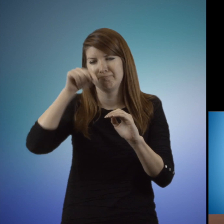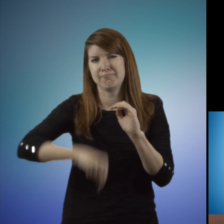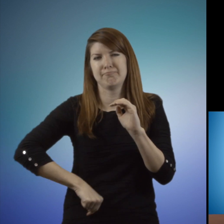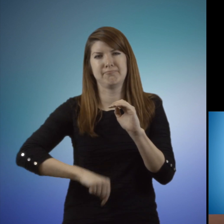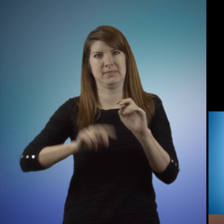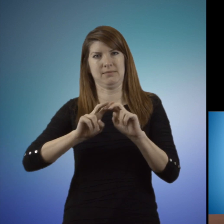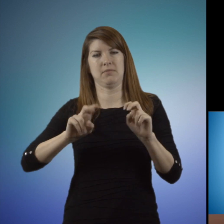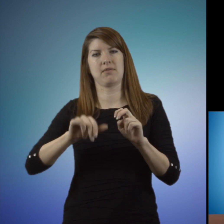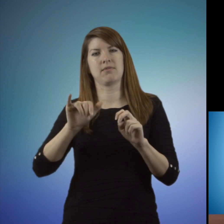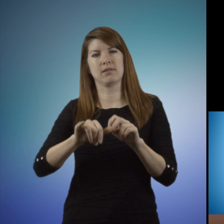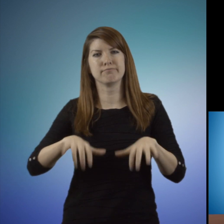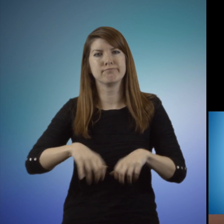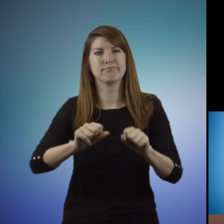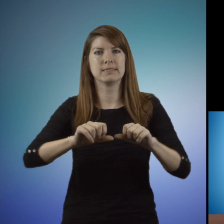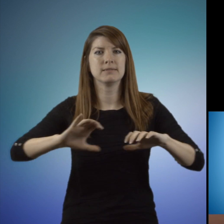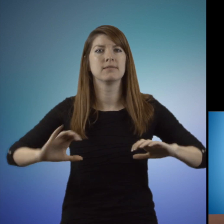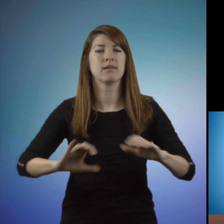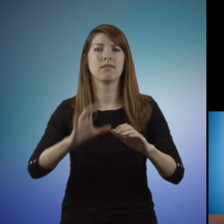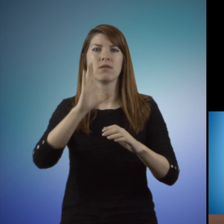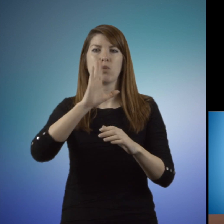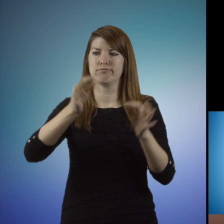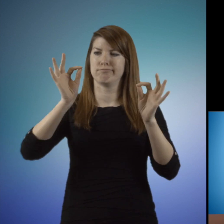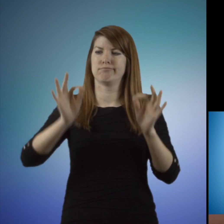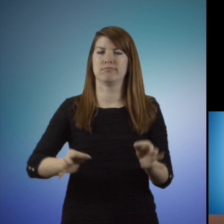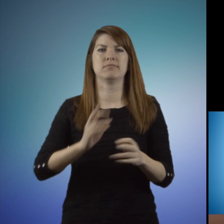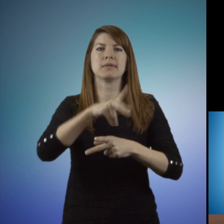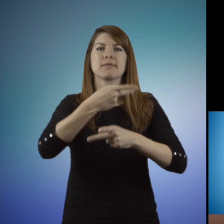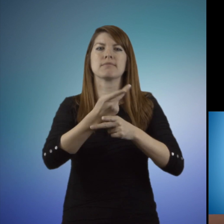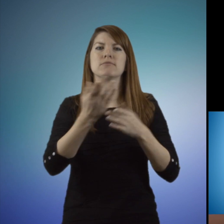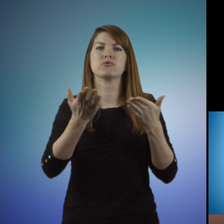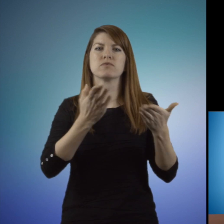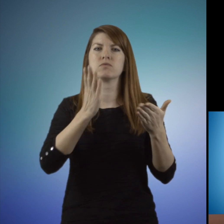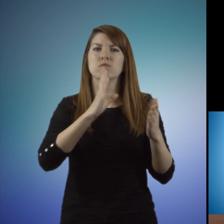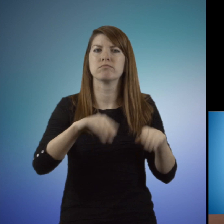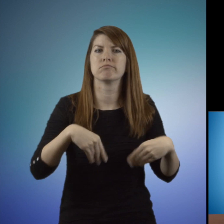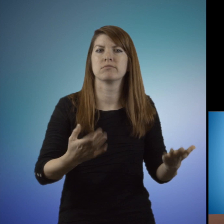to actually determine what kinds of services your child and you as a family receives.